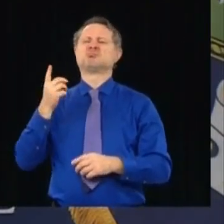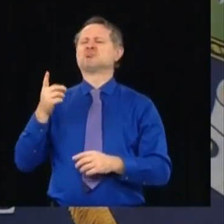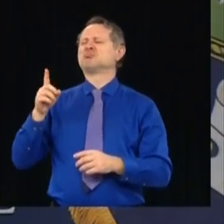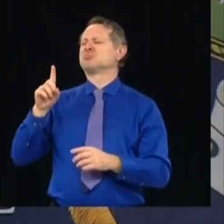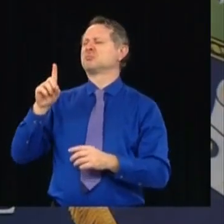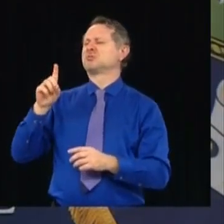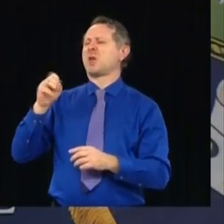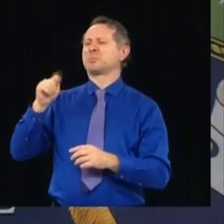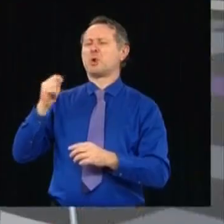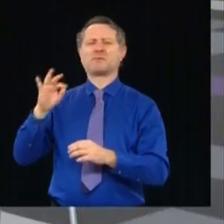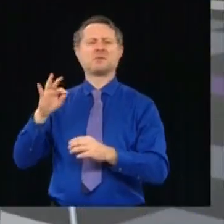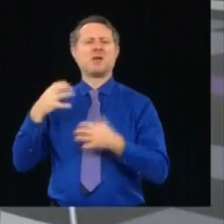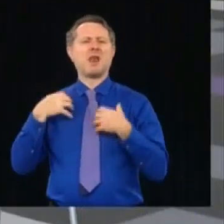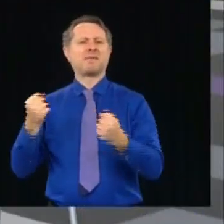OUR STATE HEALTH COMMISSIONER